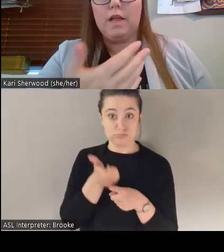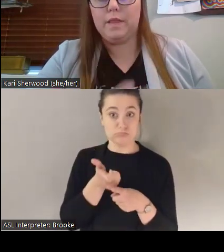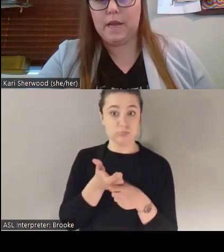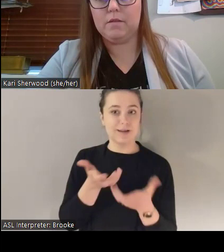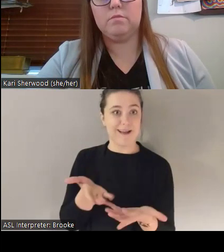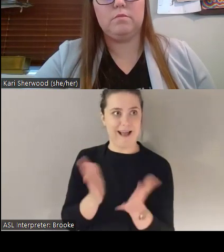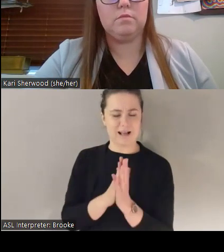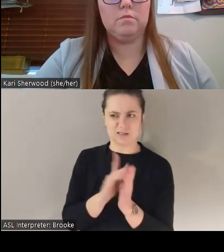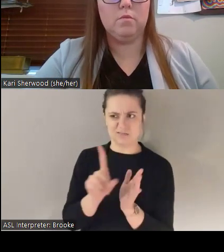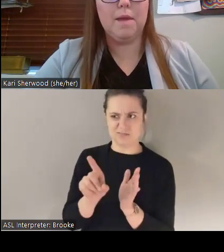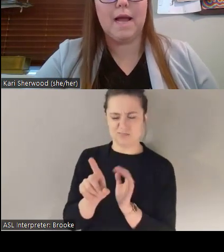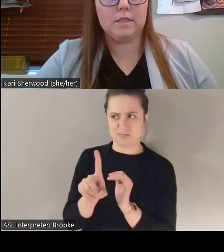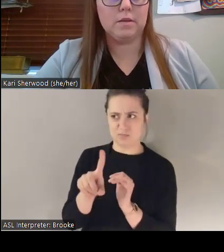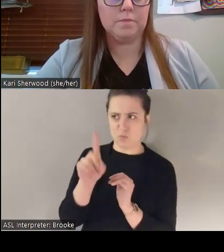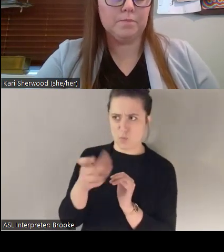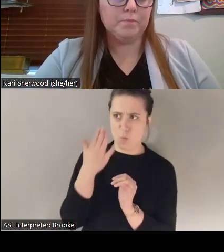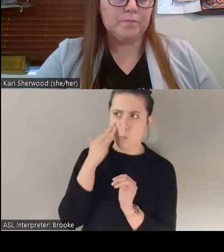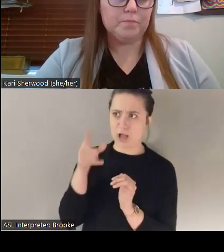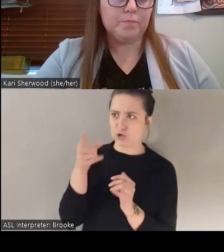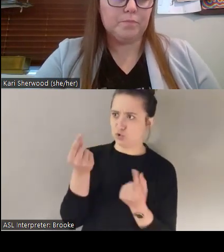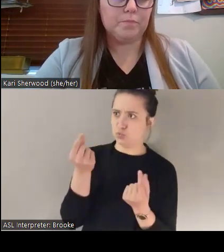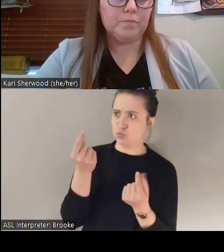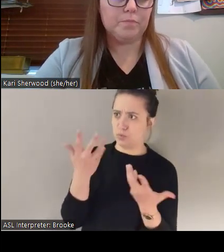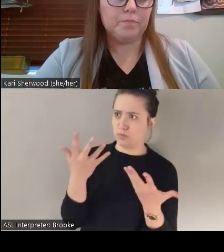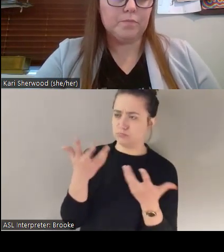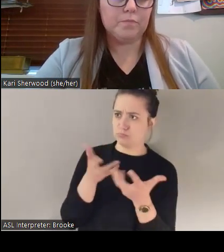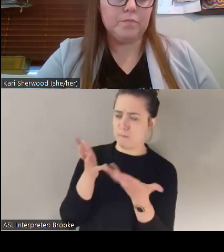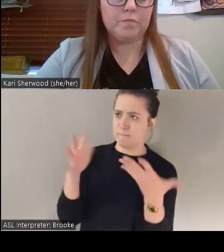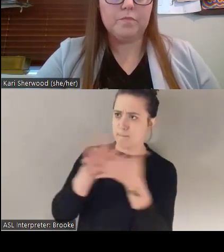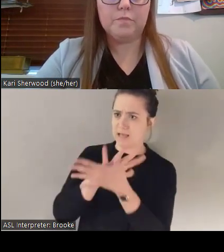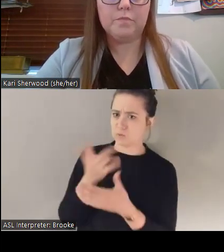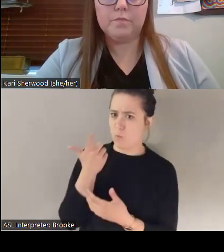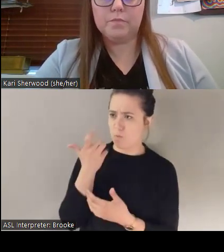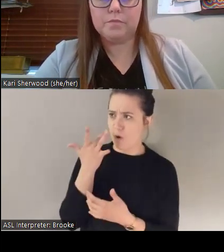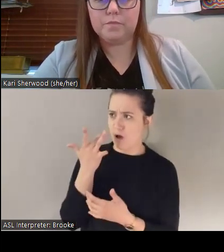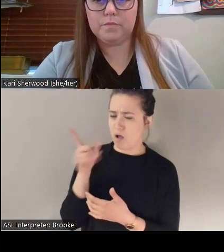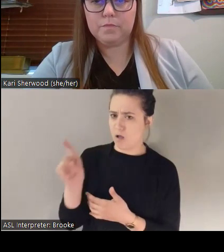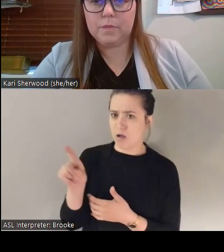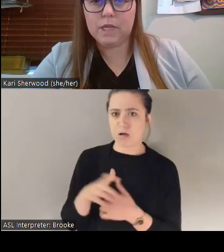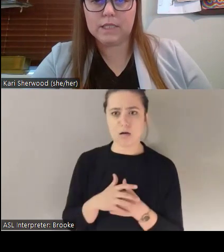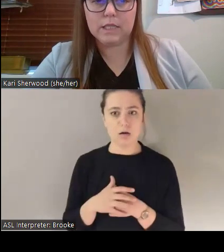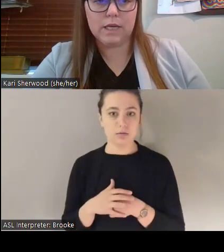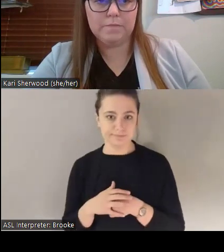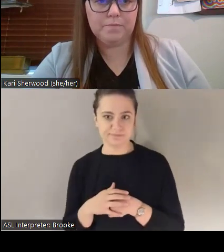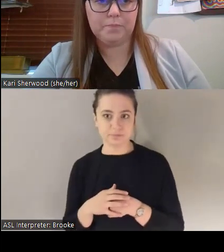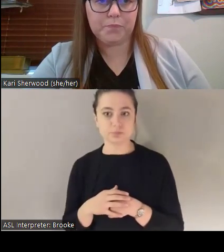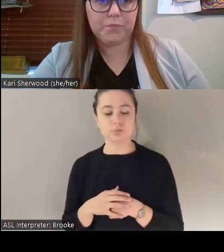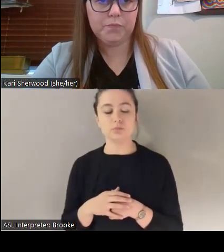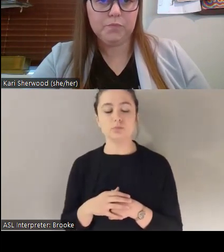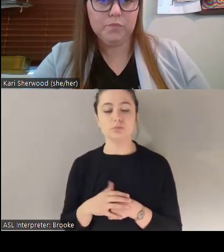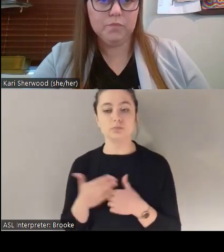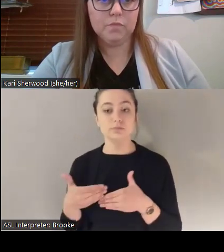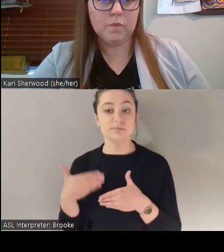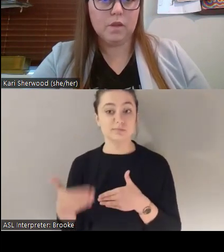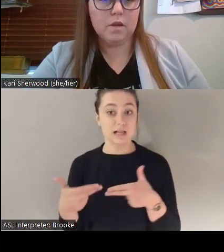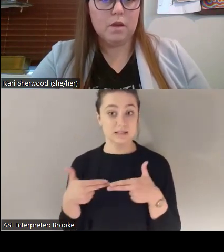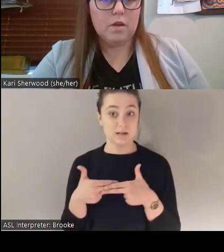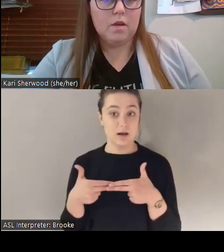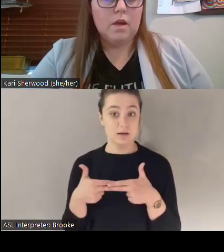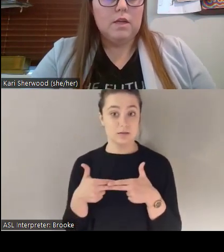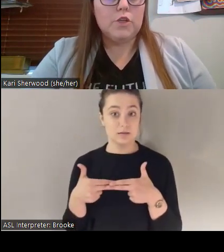they mask. Next slide.